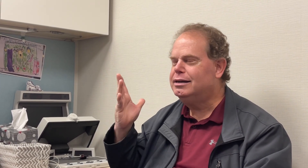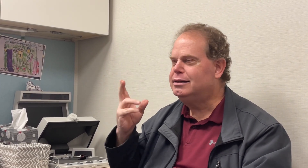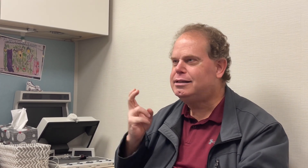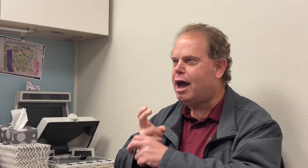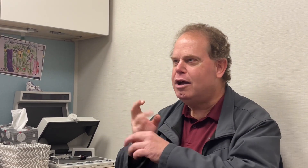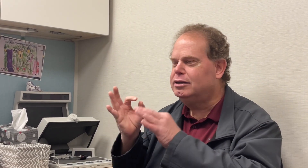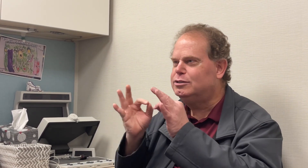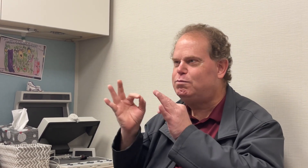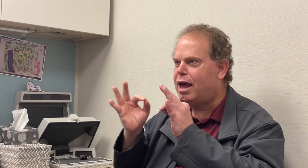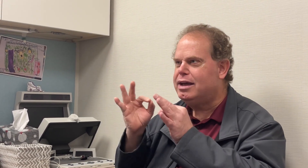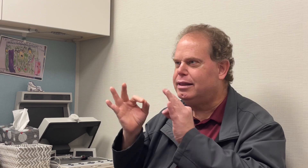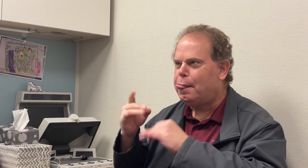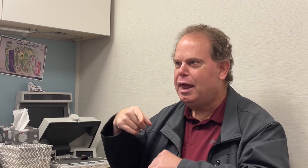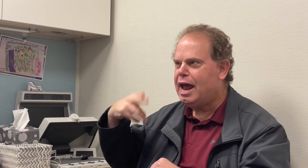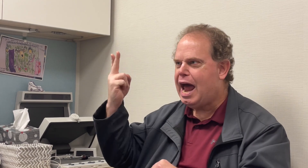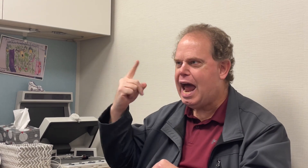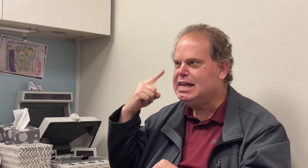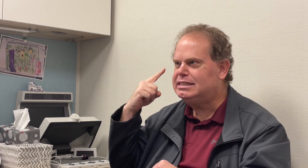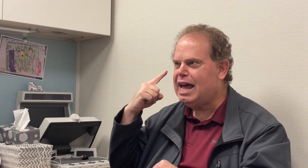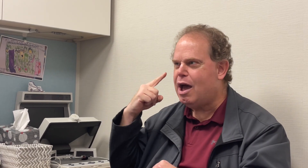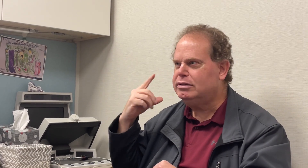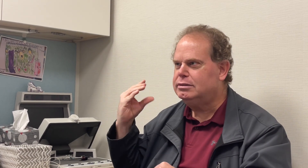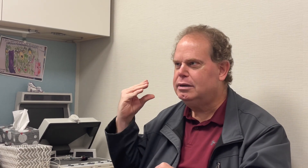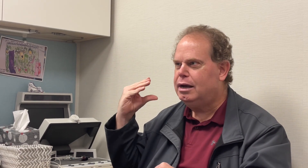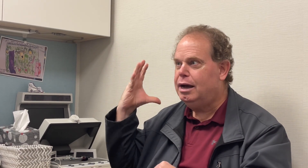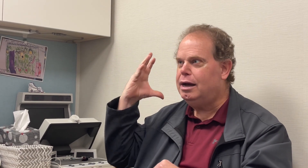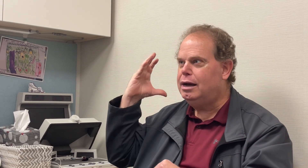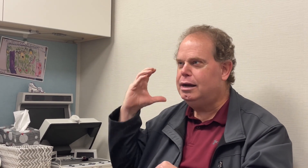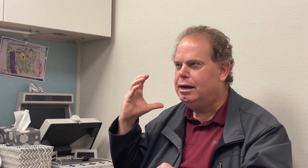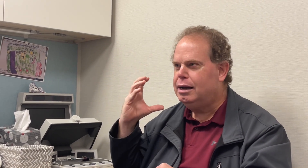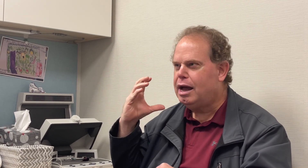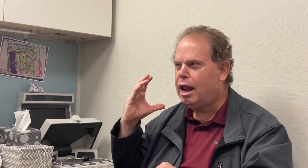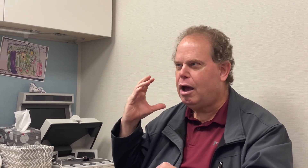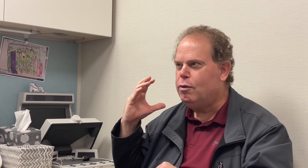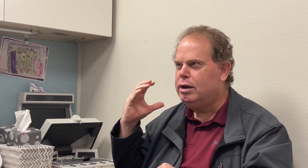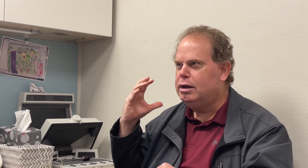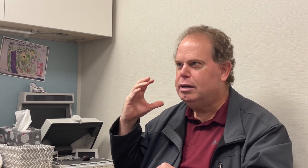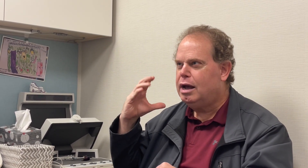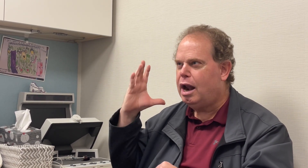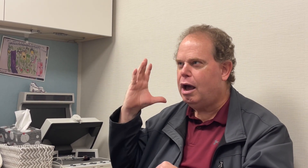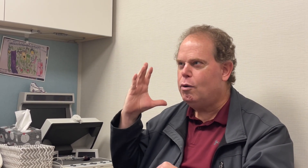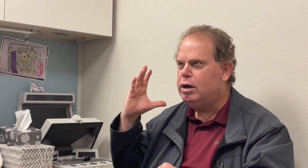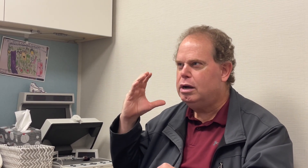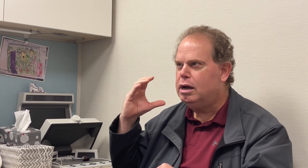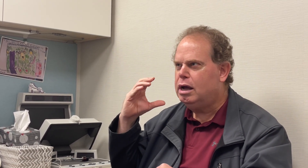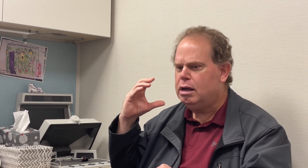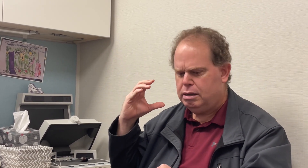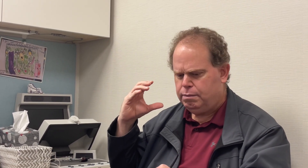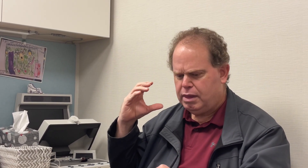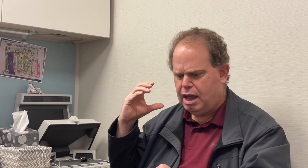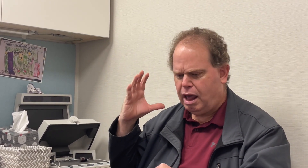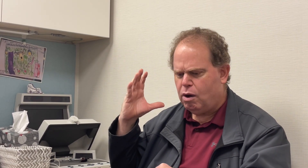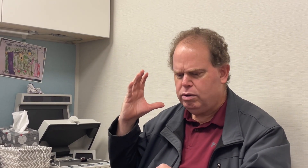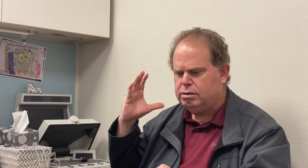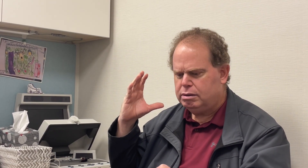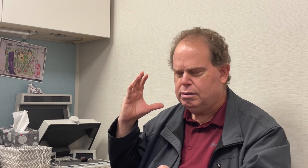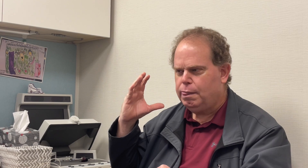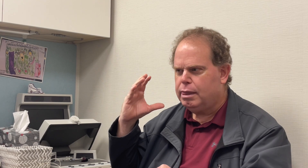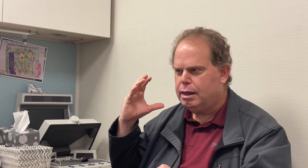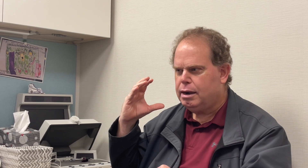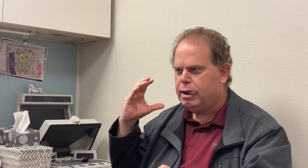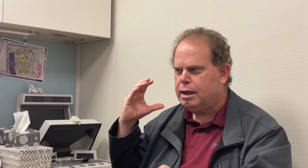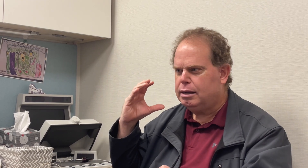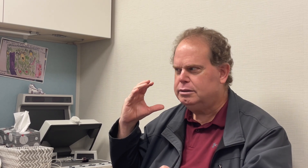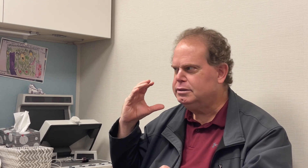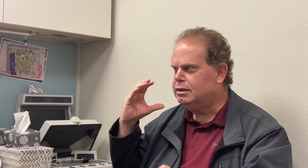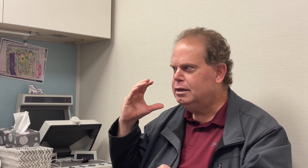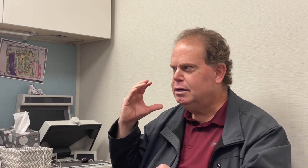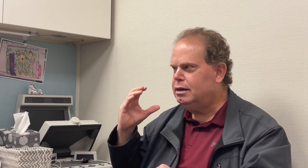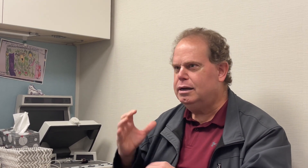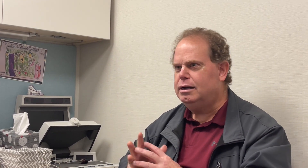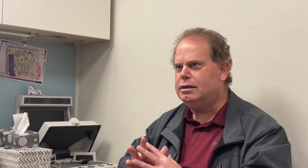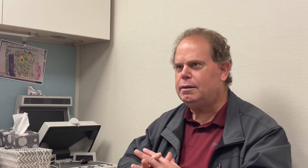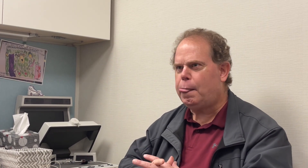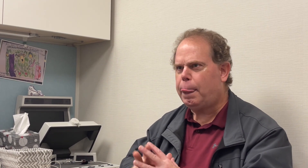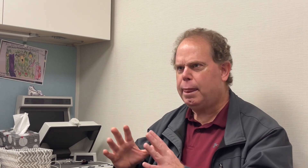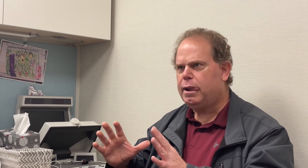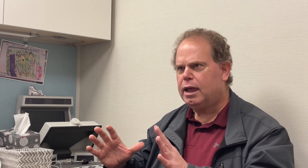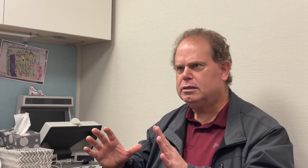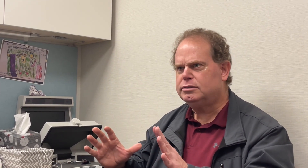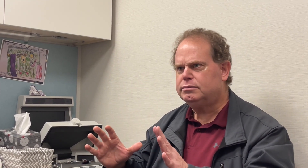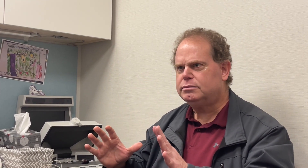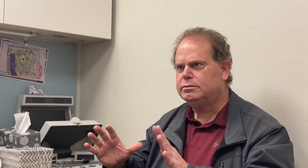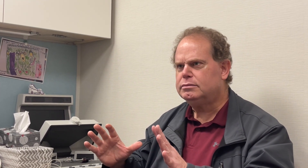good hello hello hello yeah and is it constant or does it start and stop when people